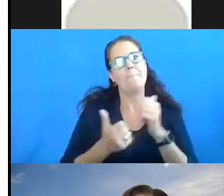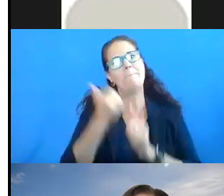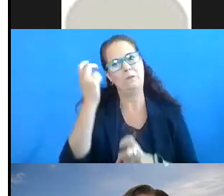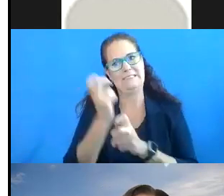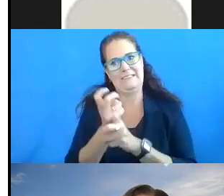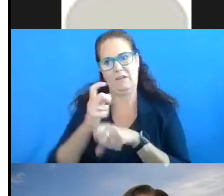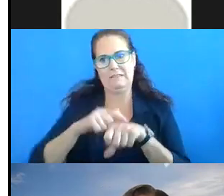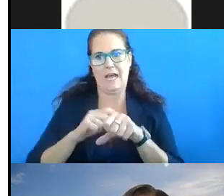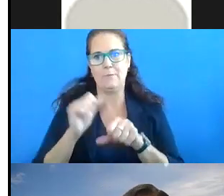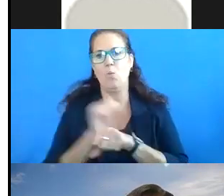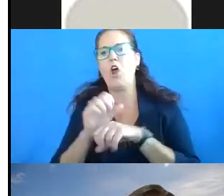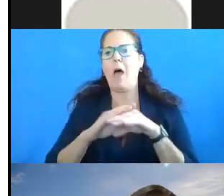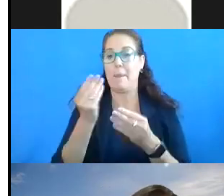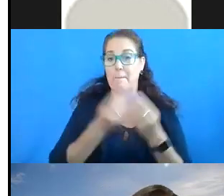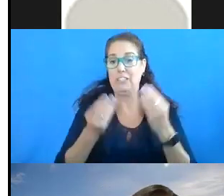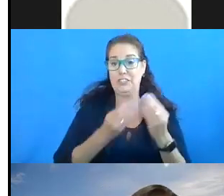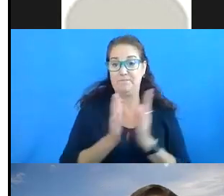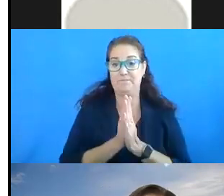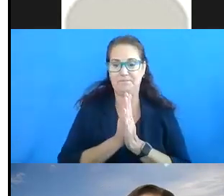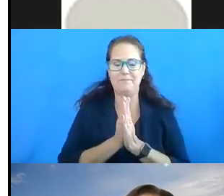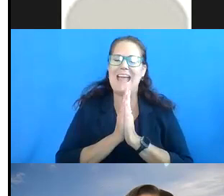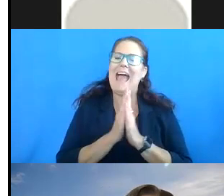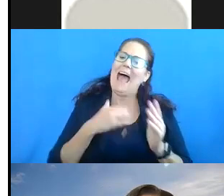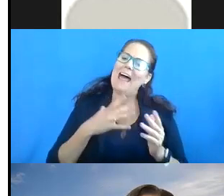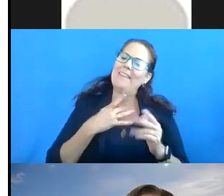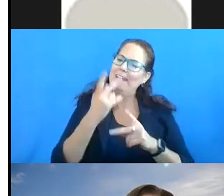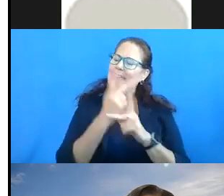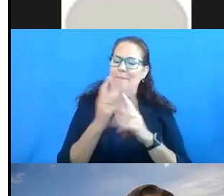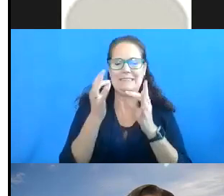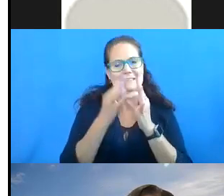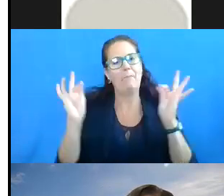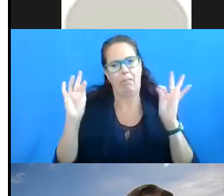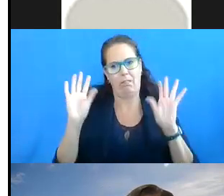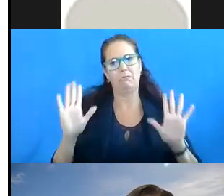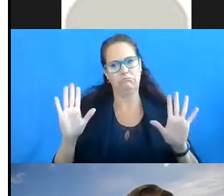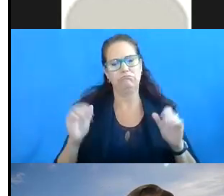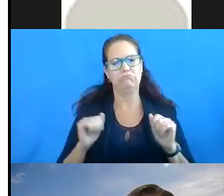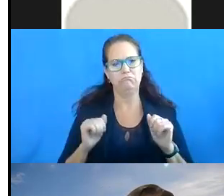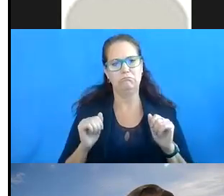is working on the budget. I like to keep this really simple as well, and break it down